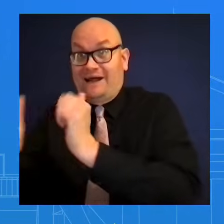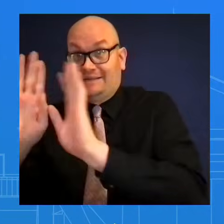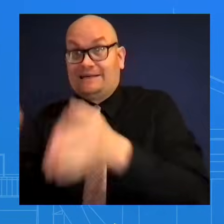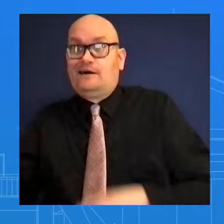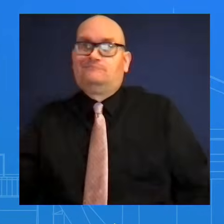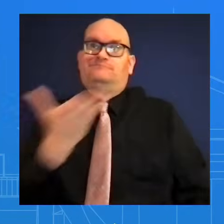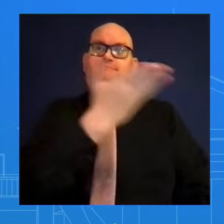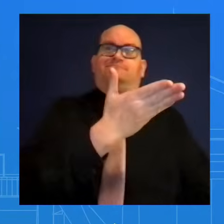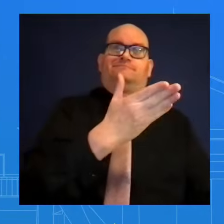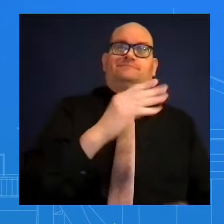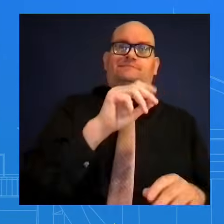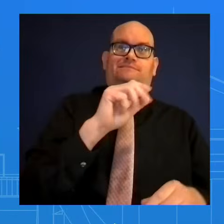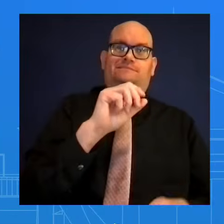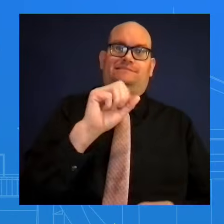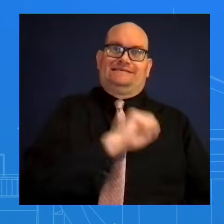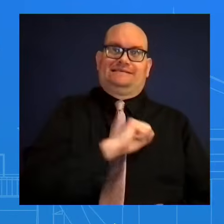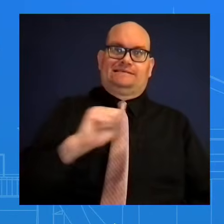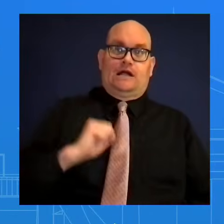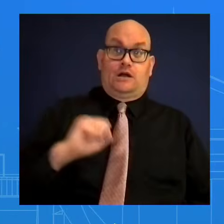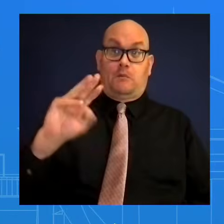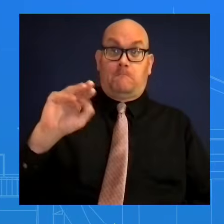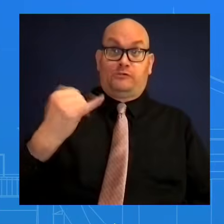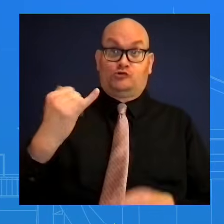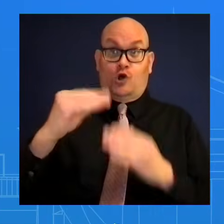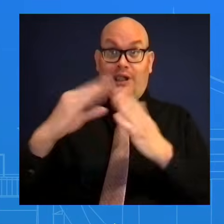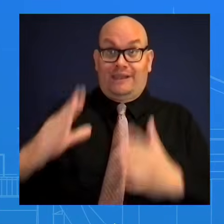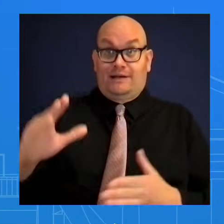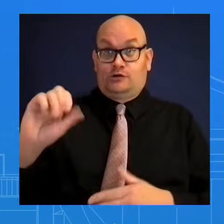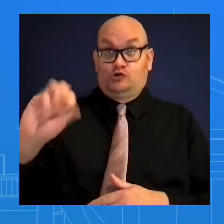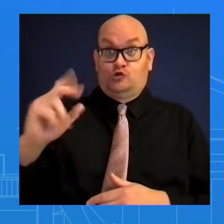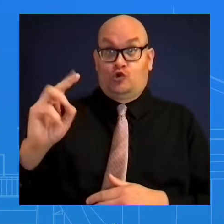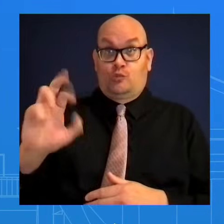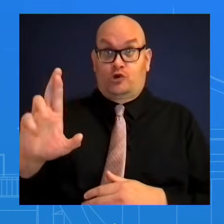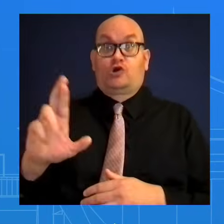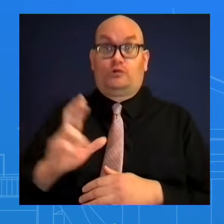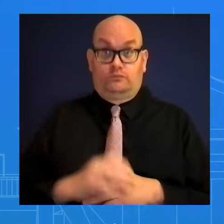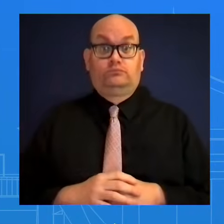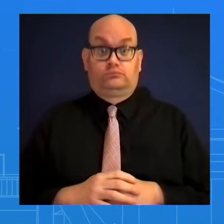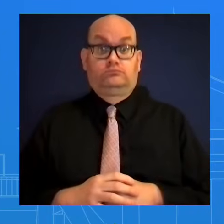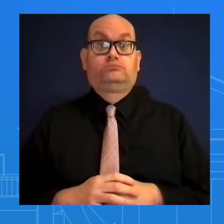The Press: Karine, the White House Press Office, your office continues to pre-screen reporters